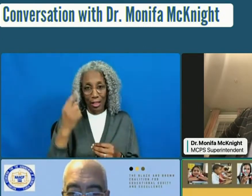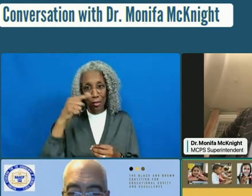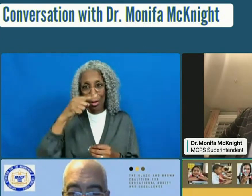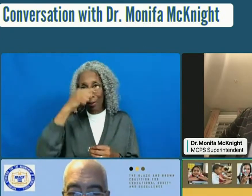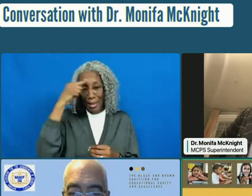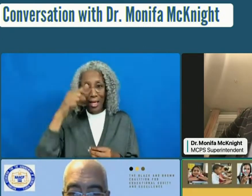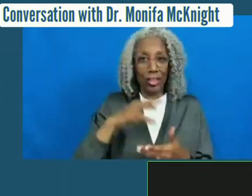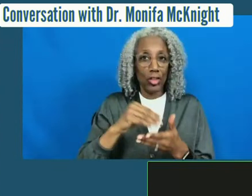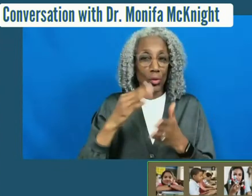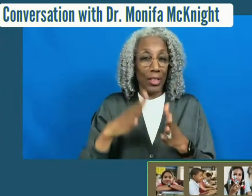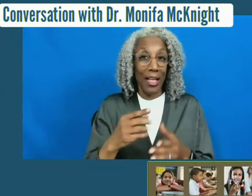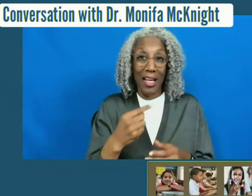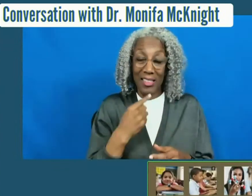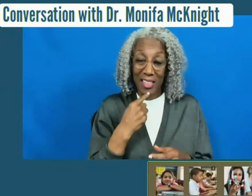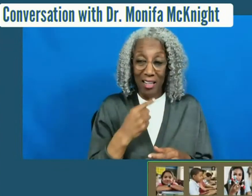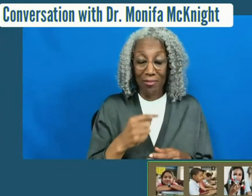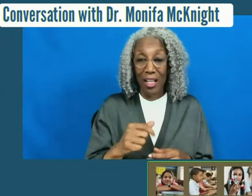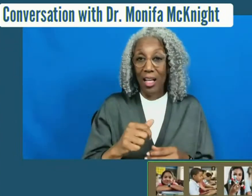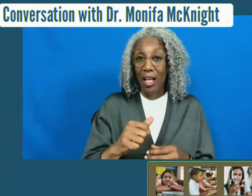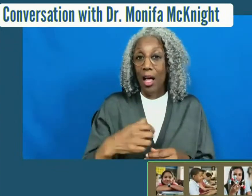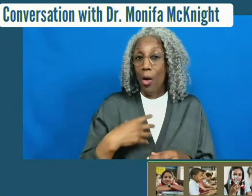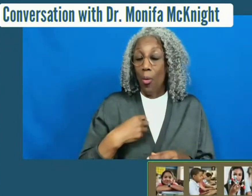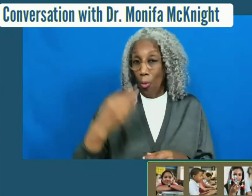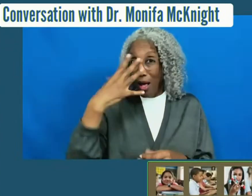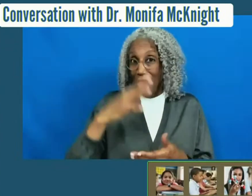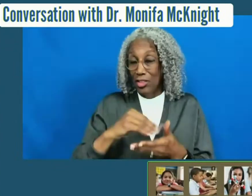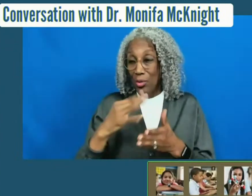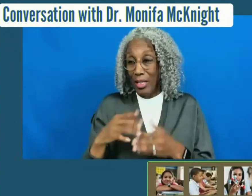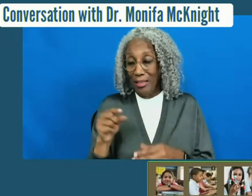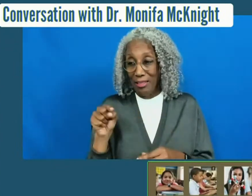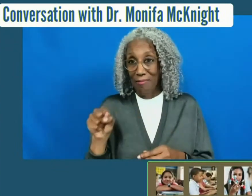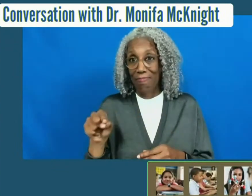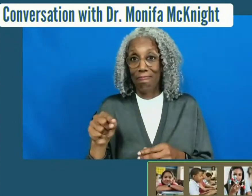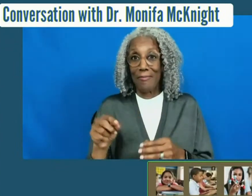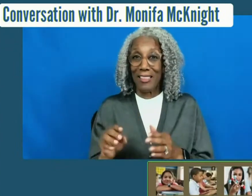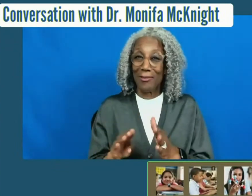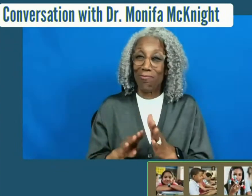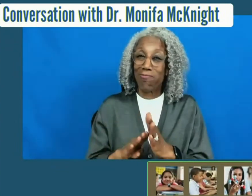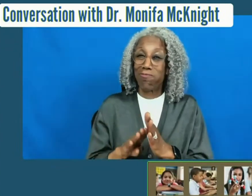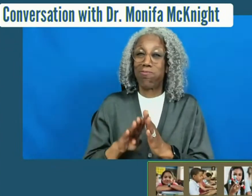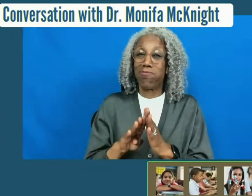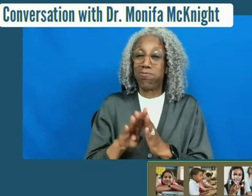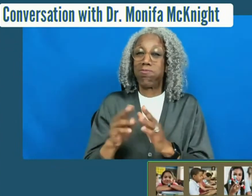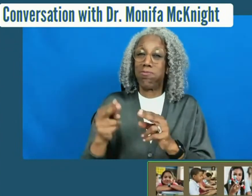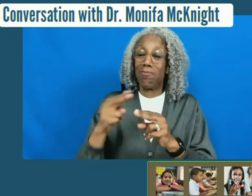they're you know, you point to some improvements in literacy, for example for black students, um, that I would say that their